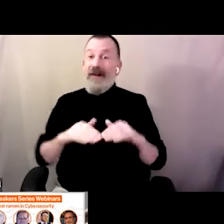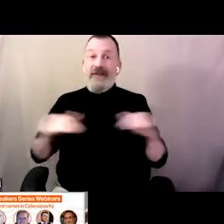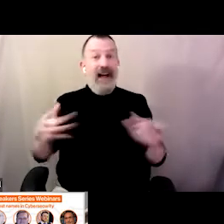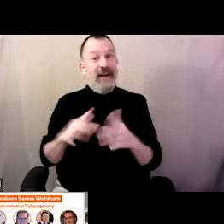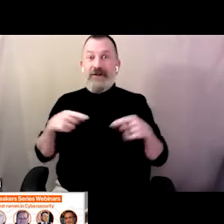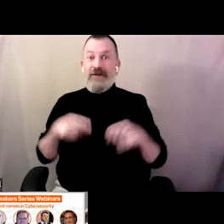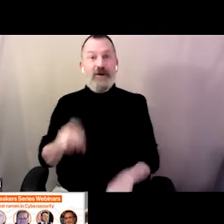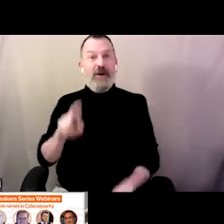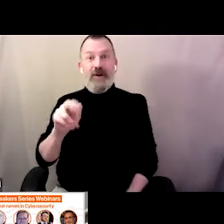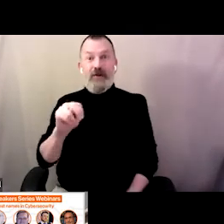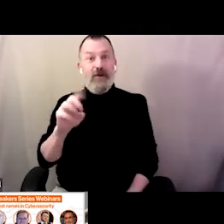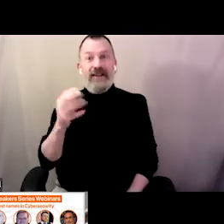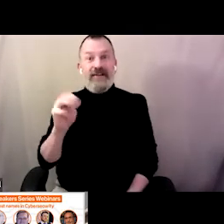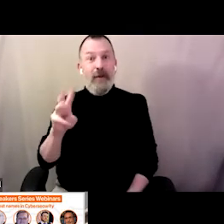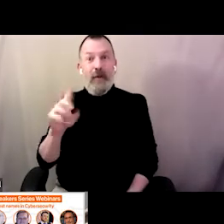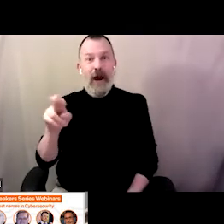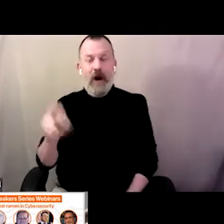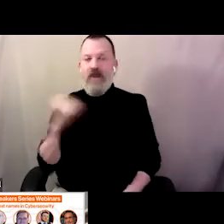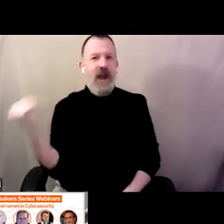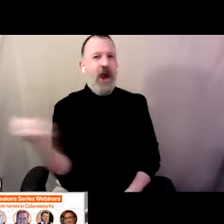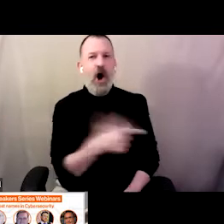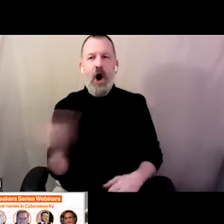they all go down like a bunch of dominoes. Right, so